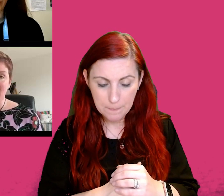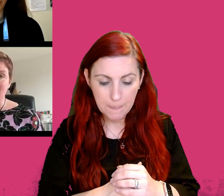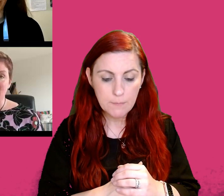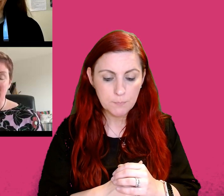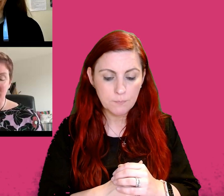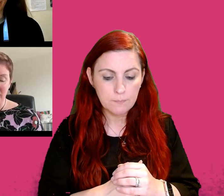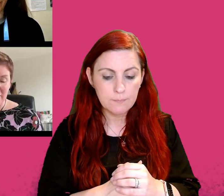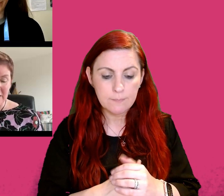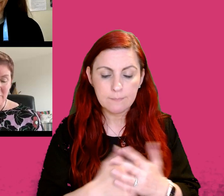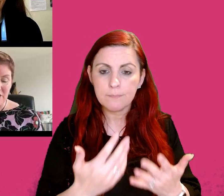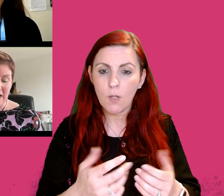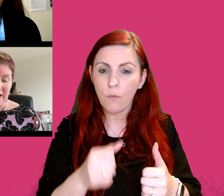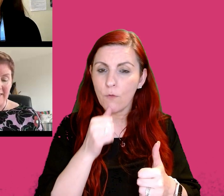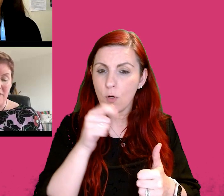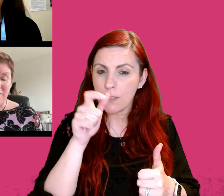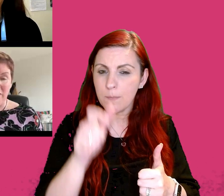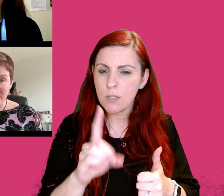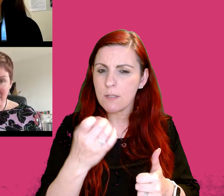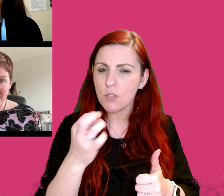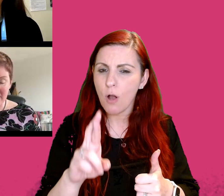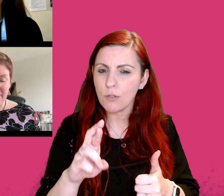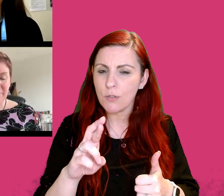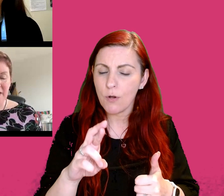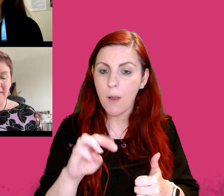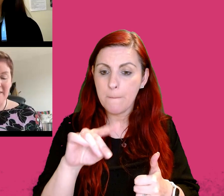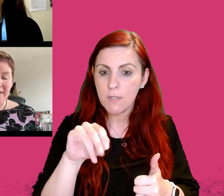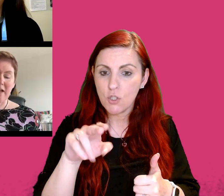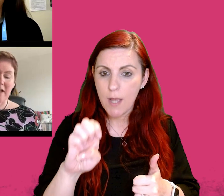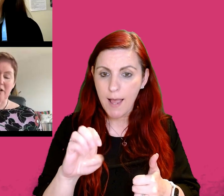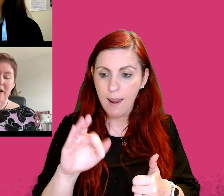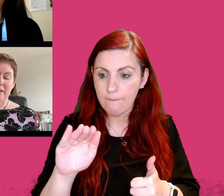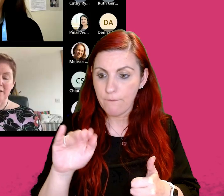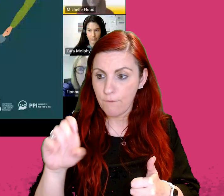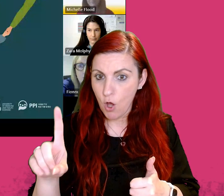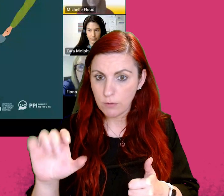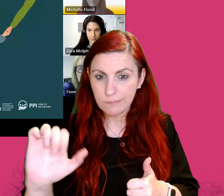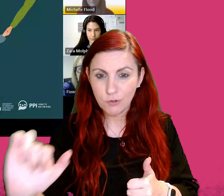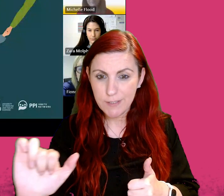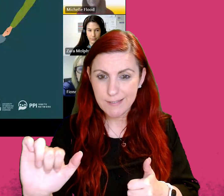Dr Michelle Flood Michelle is a pharmacist and a senior lecturer at the School of Pharmacy and